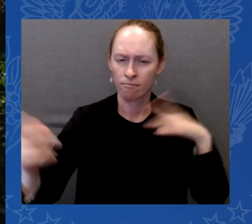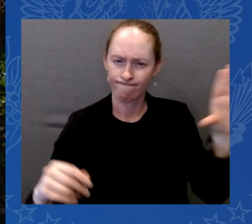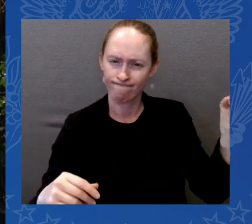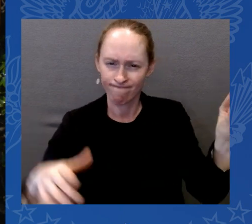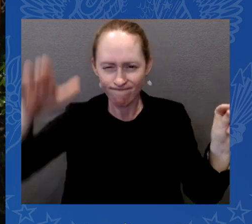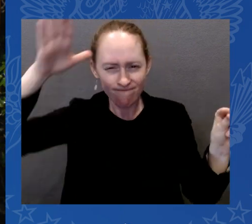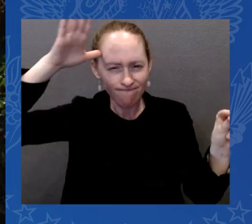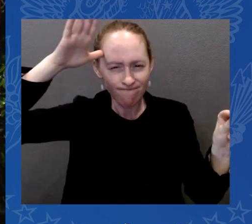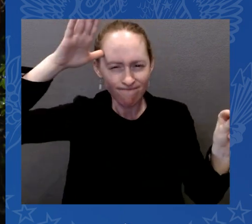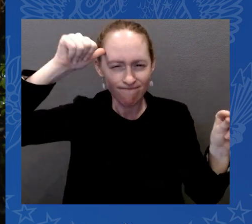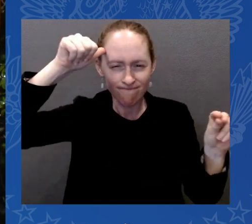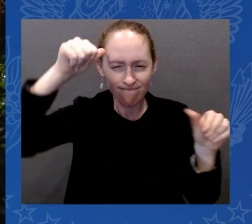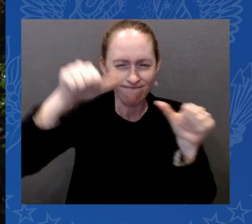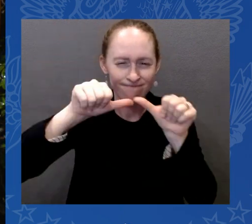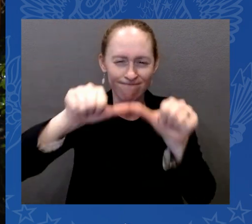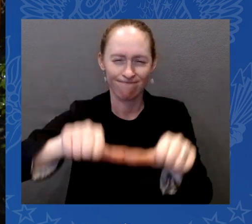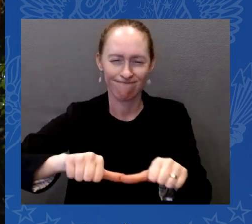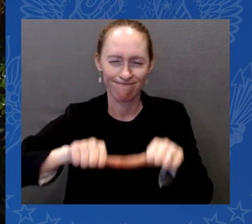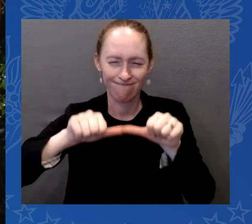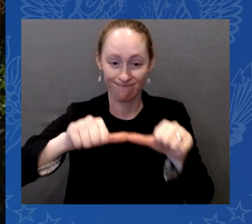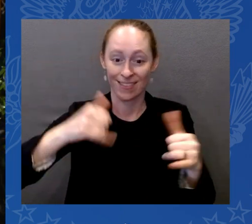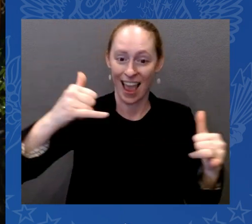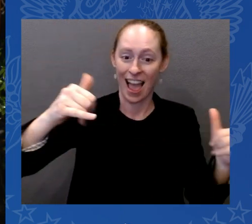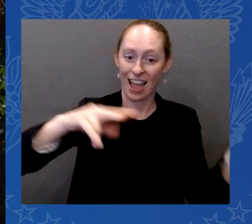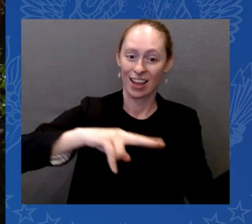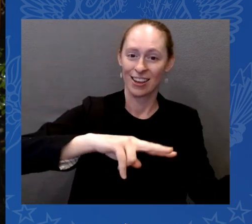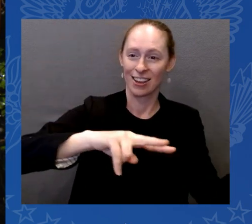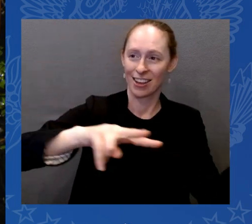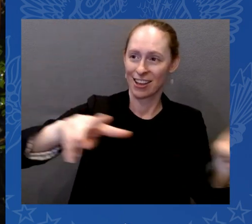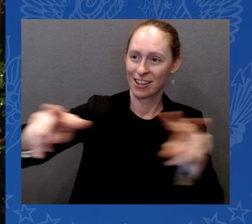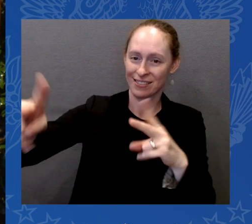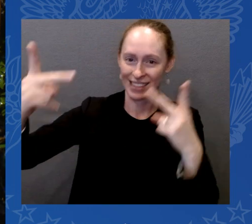for the American people, and we're just getting started.